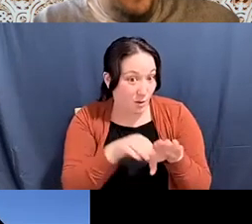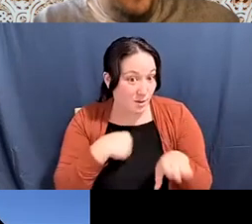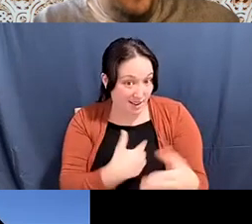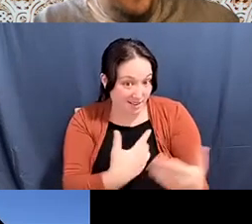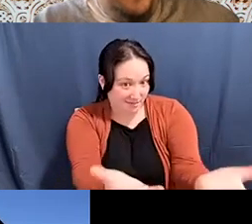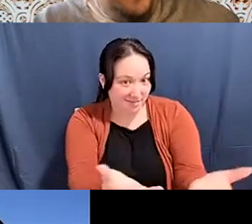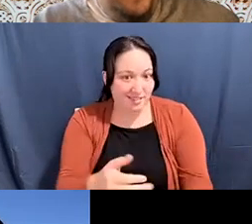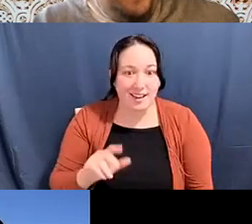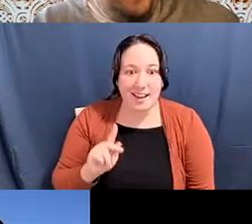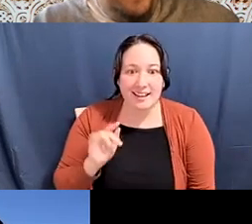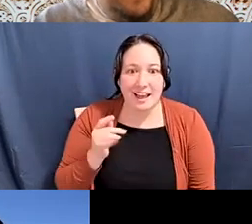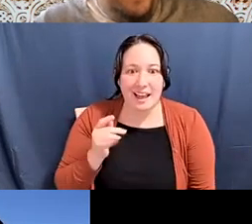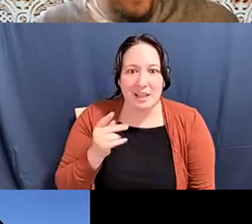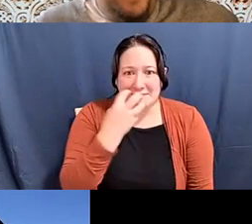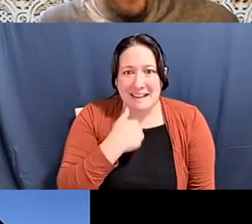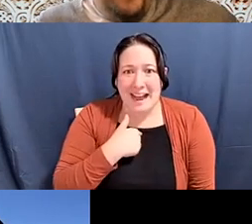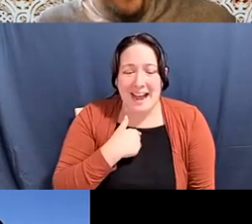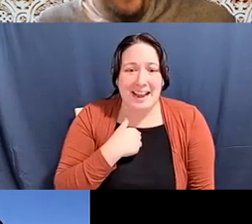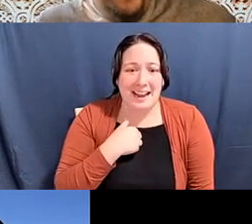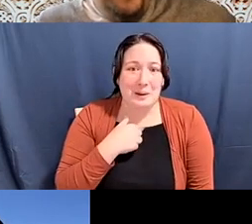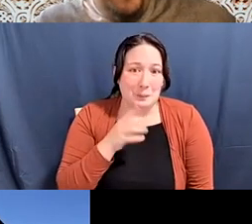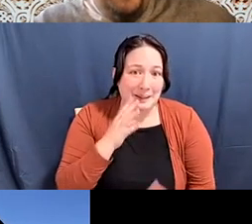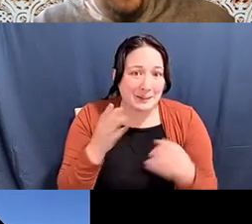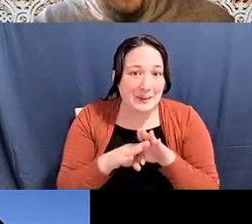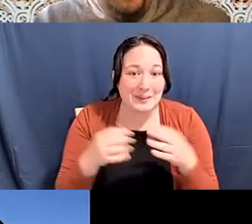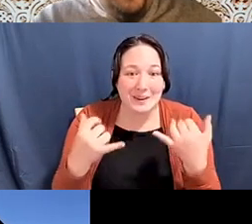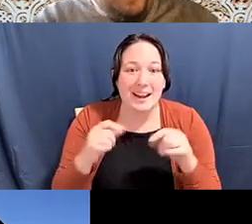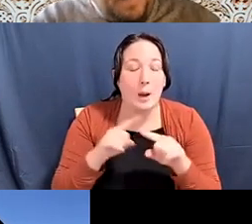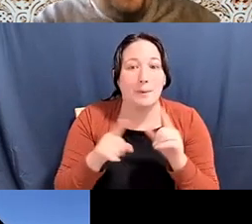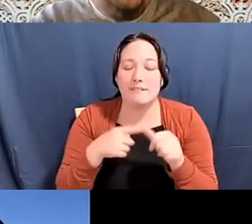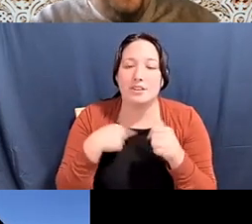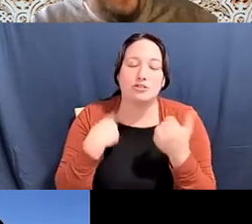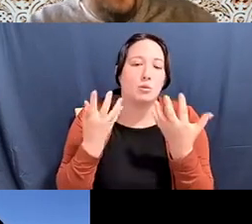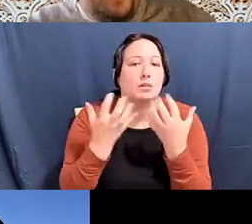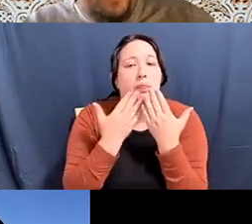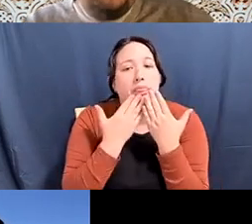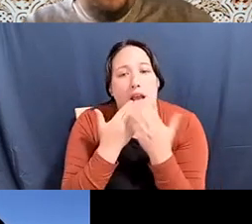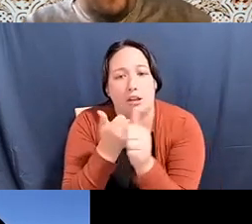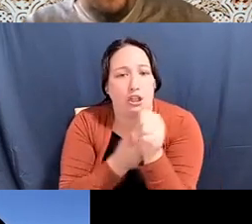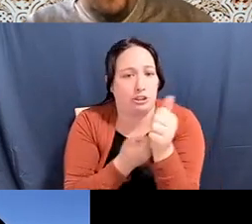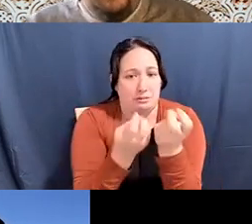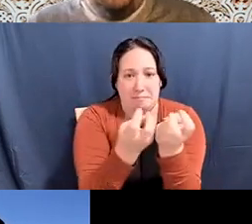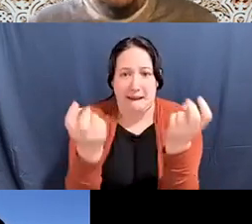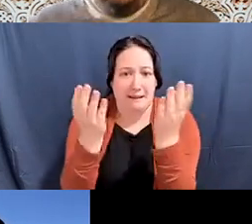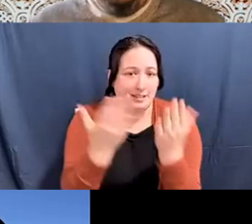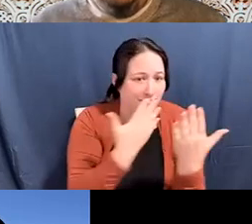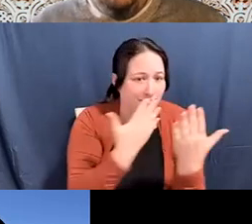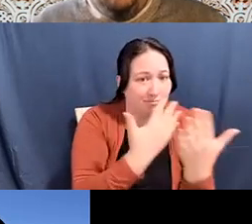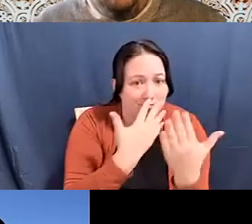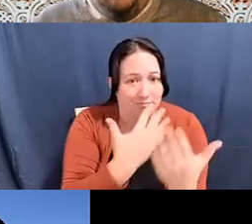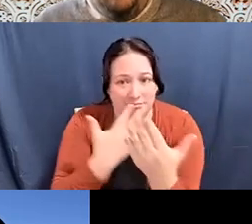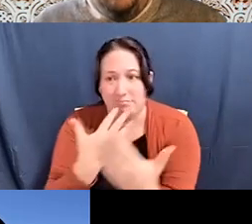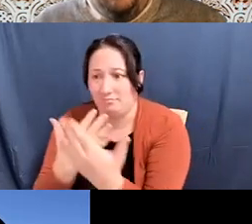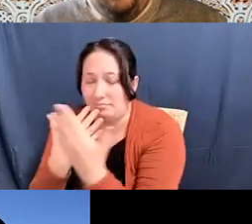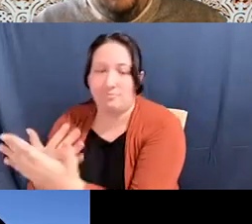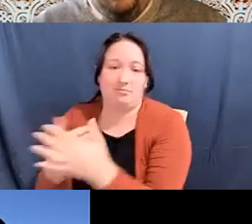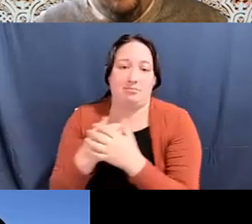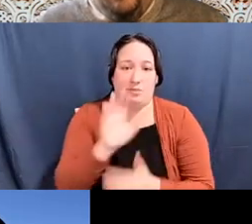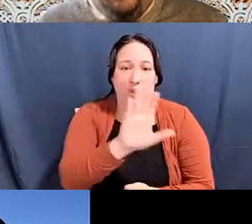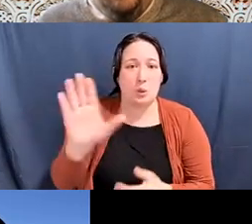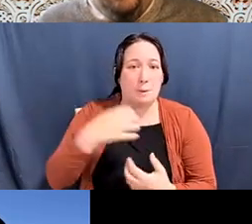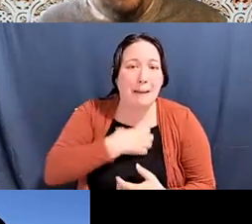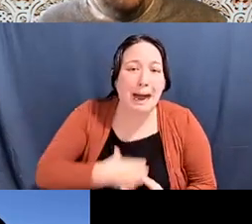Katherine Michel: Well, I i'm just going to close out by thanking again the panelists so much for all of your insight and sharing your passion with with our entire community.